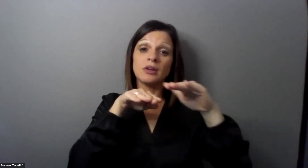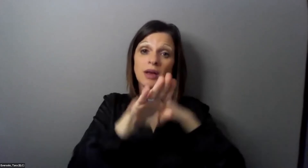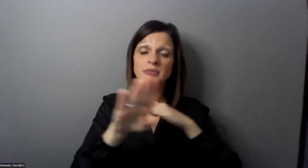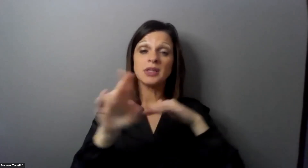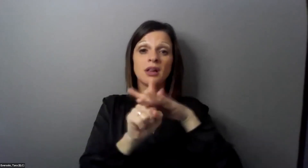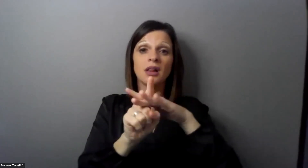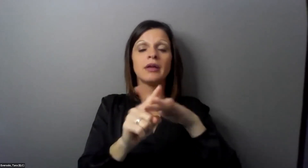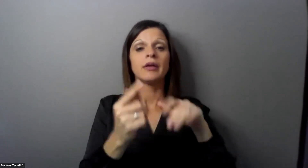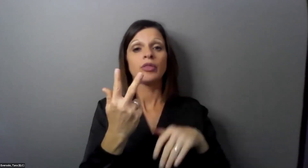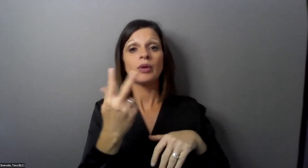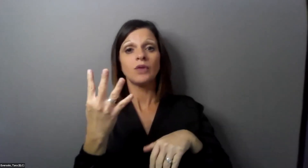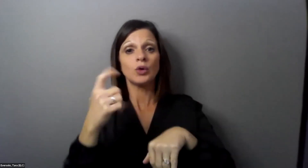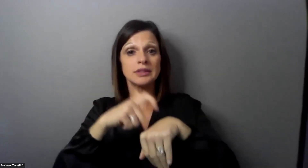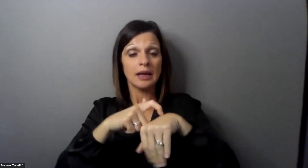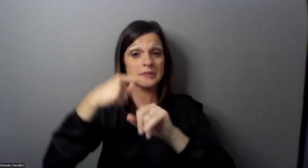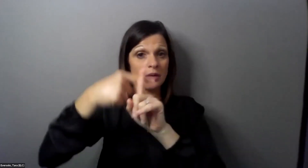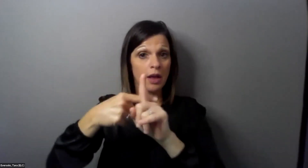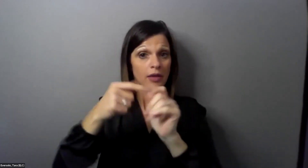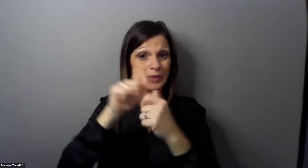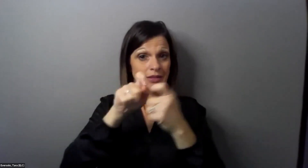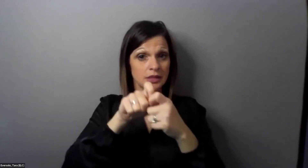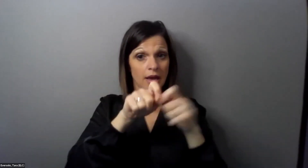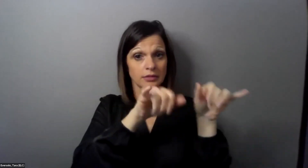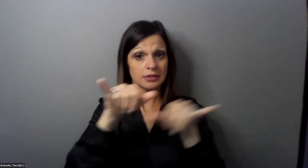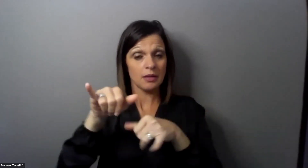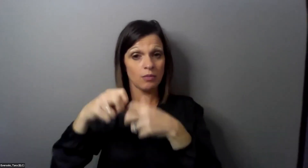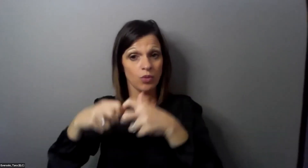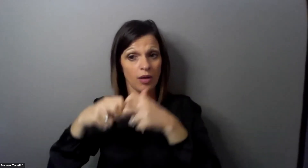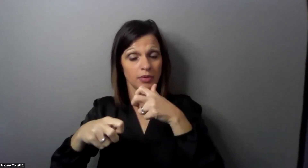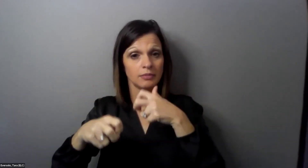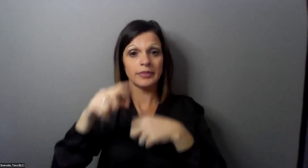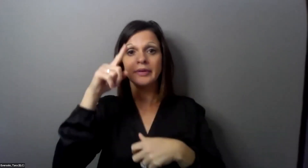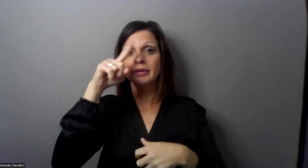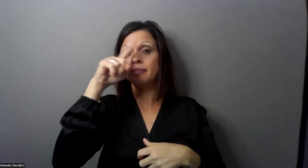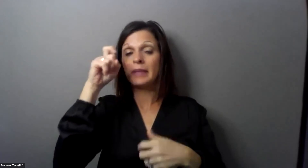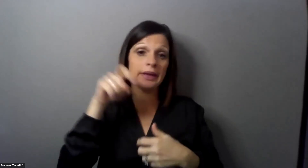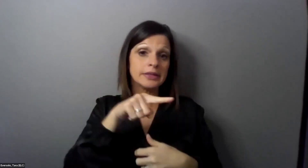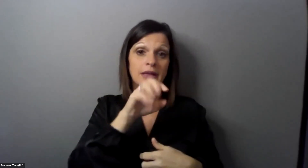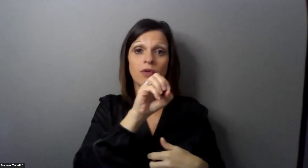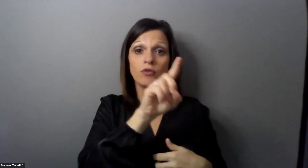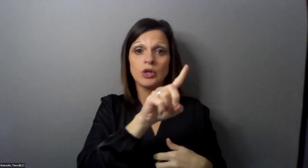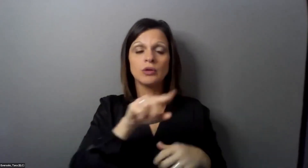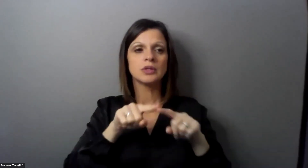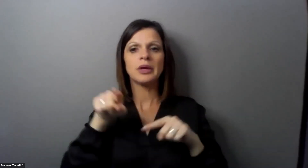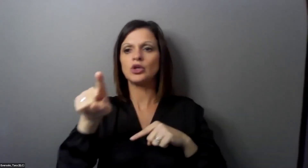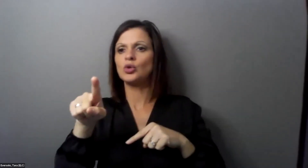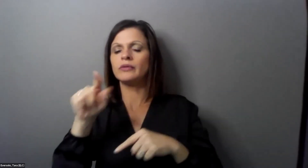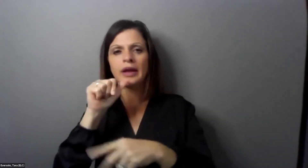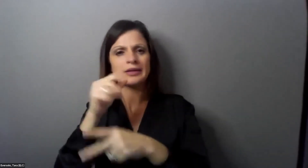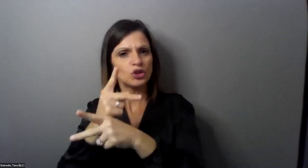per month with the same exact problem because they have overdosed. And you are having a bad day or you have not been taking care of yourself mentally.